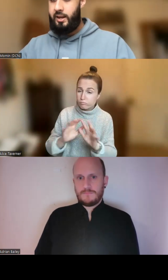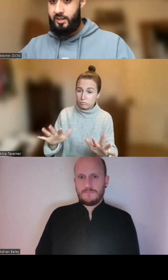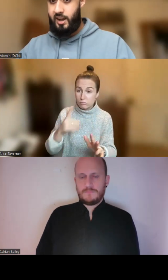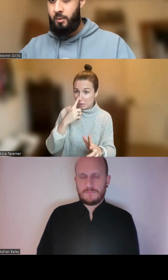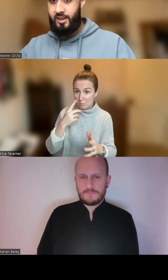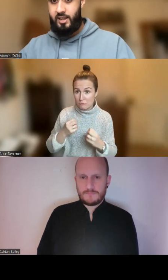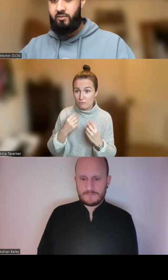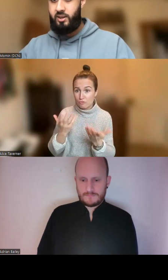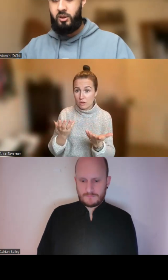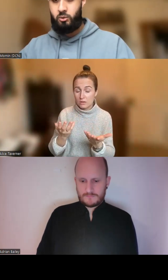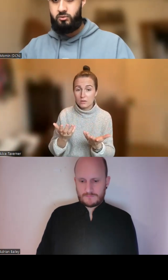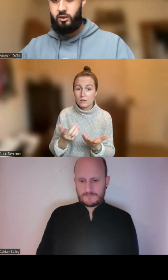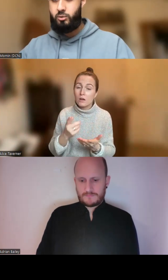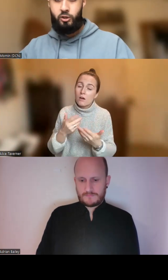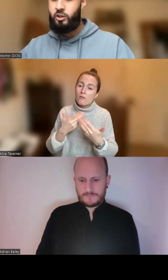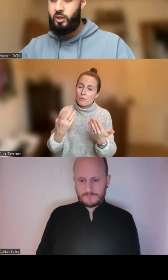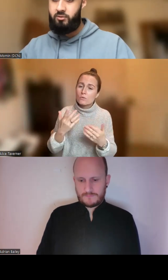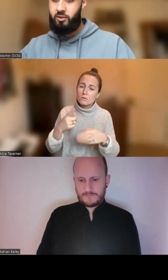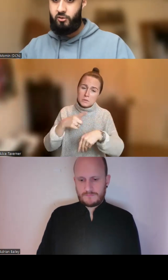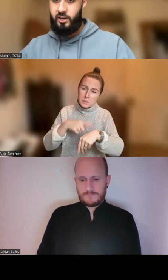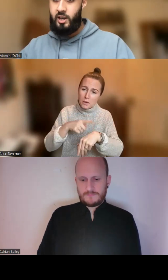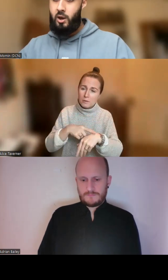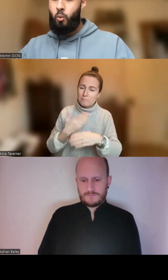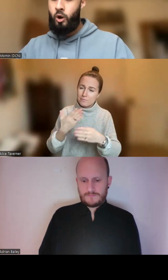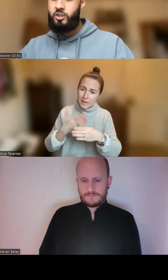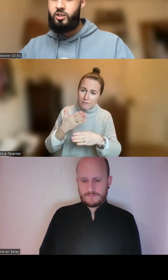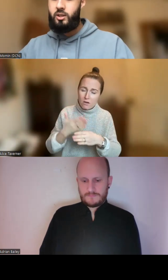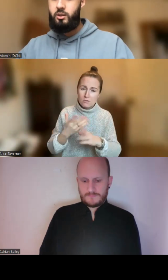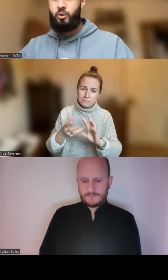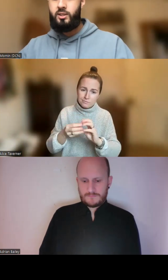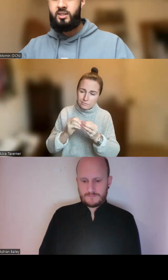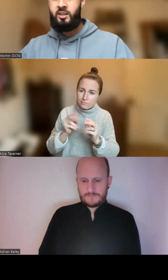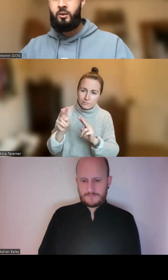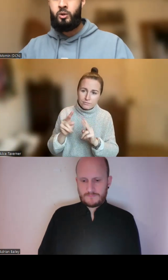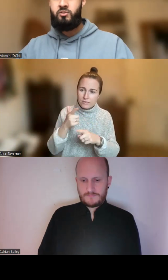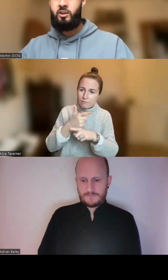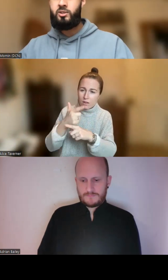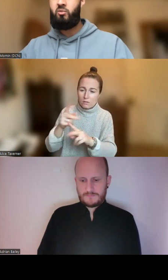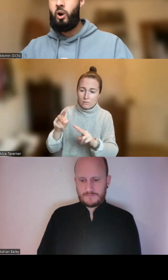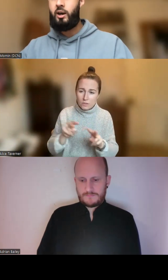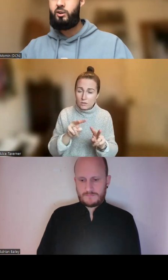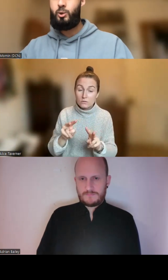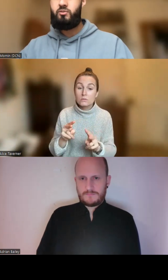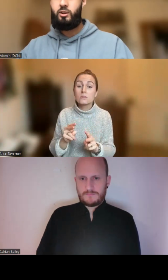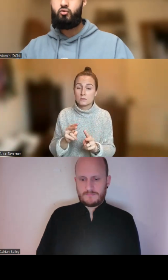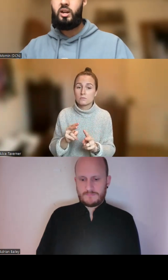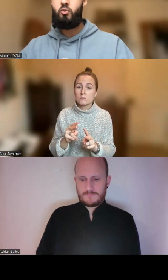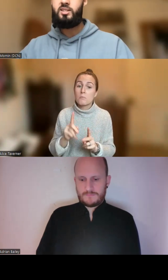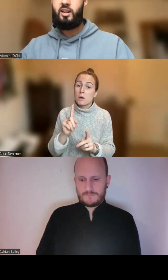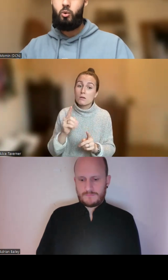It takes time, it takes effort to make those videos, but you can do that for free. Once you can see which videos have worked or which videos really resonate